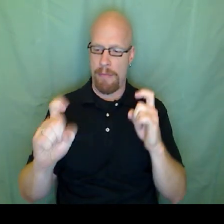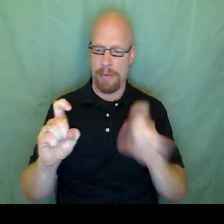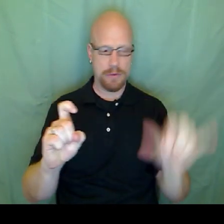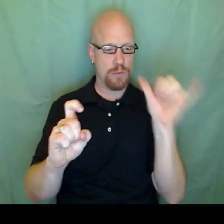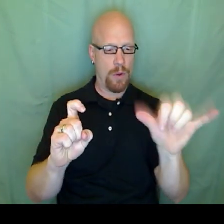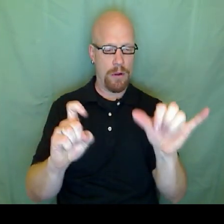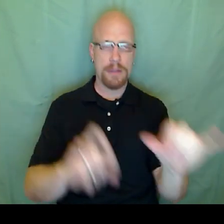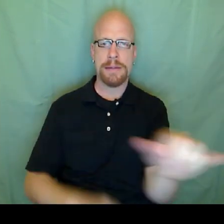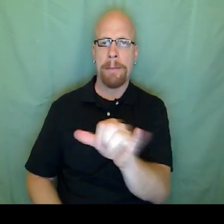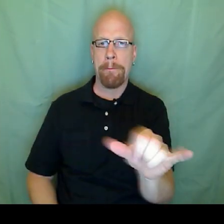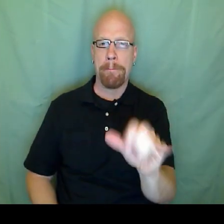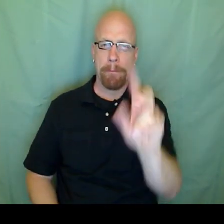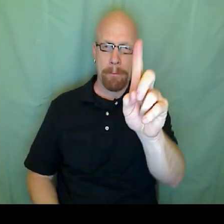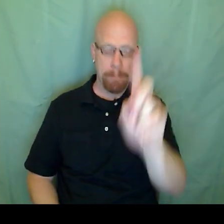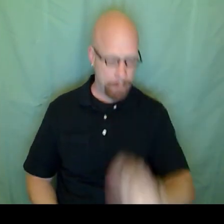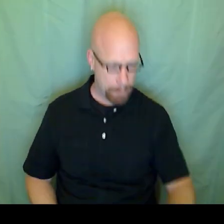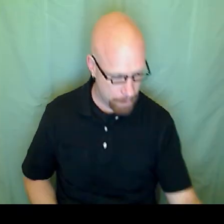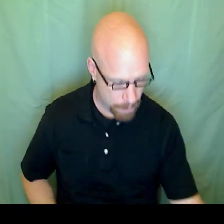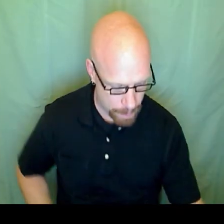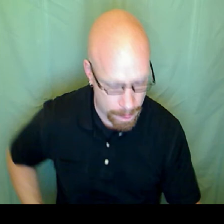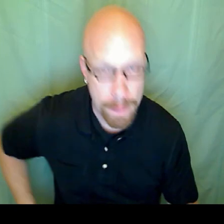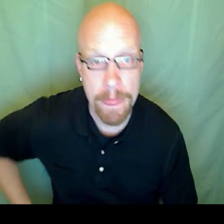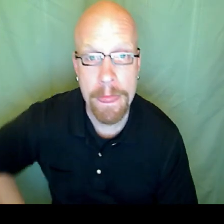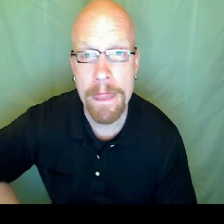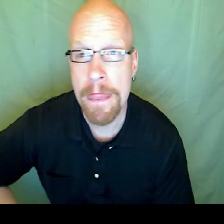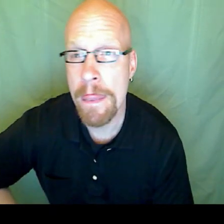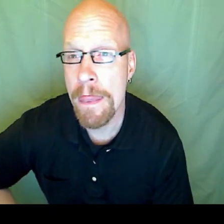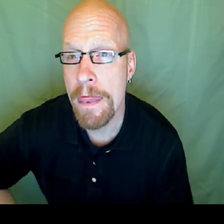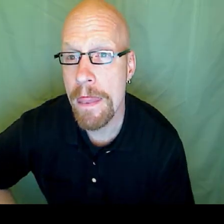So both equations share the same solution. And that's a solution to our system.